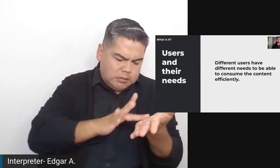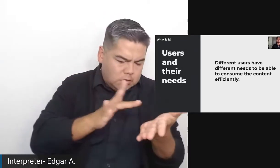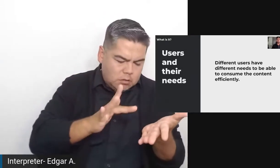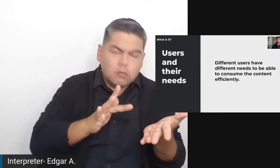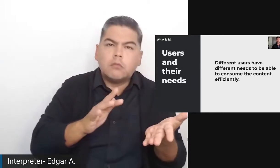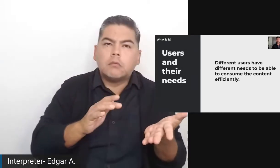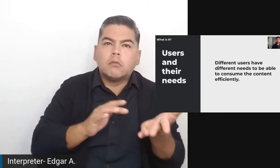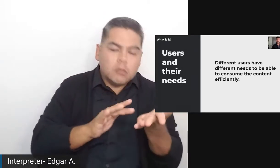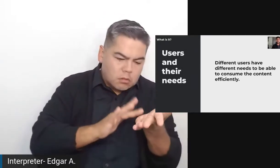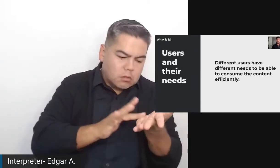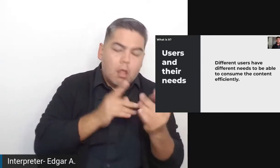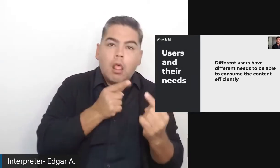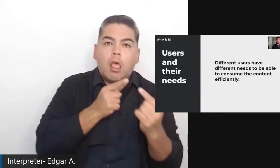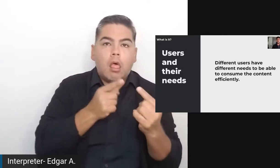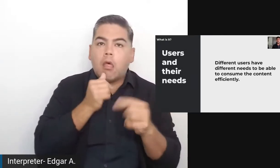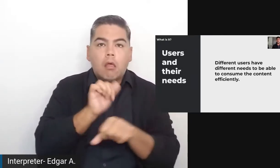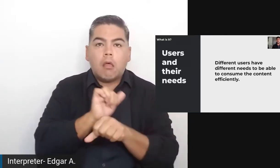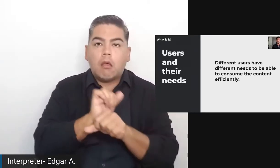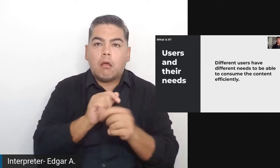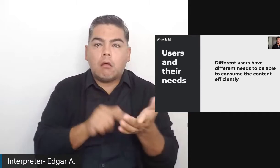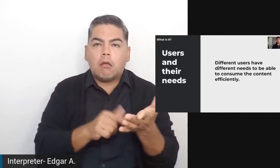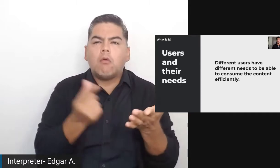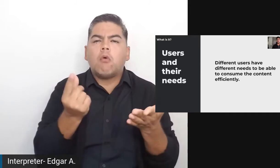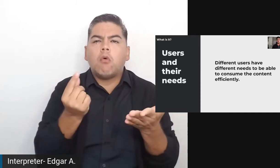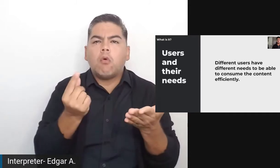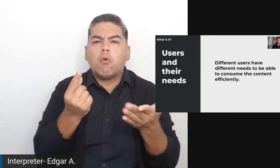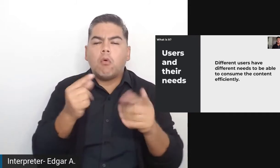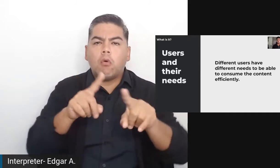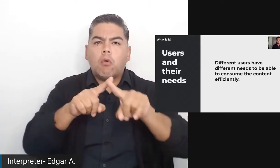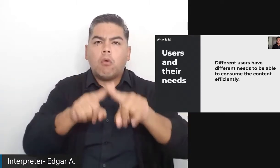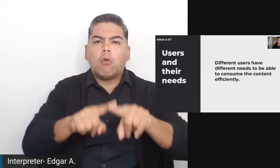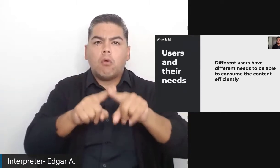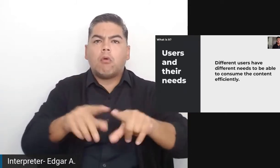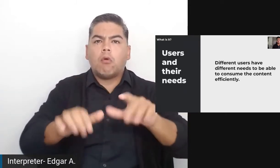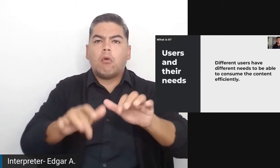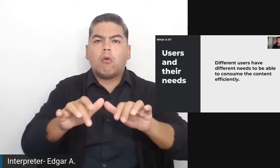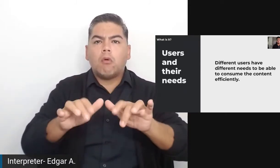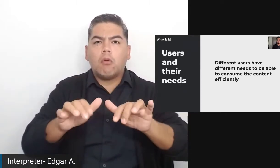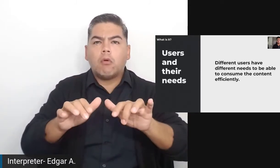In such a situation you would be entirely relying on your keyboard to interact with your website.